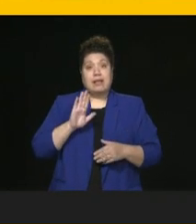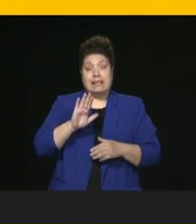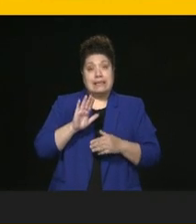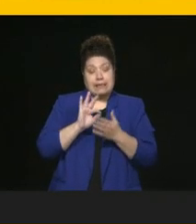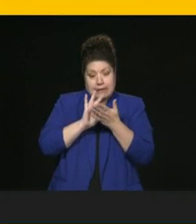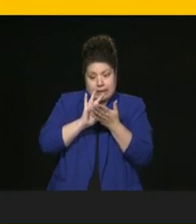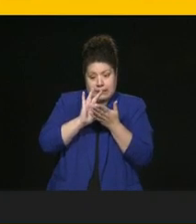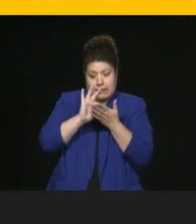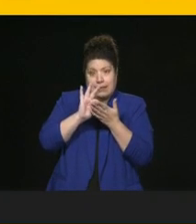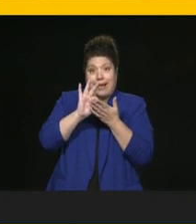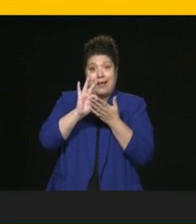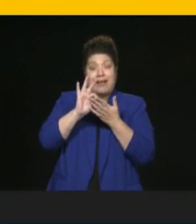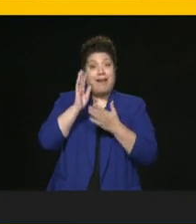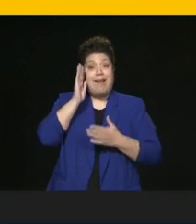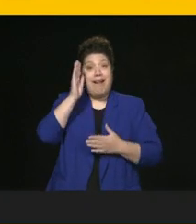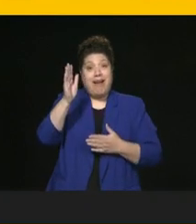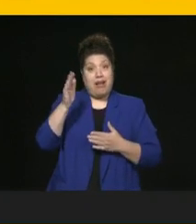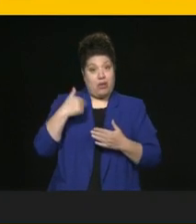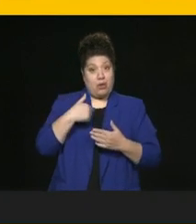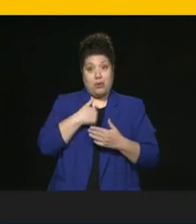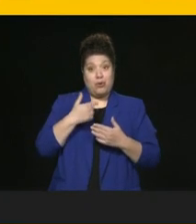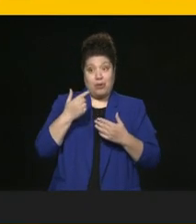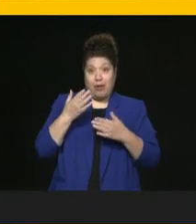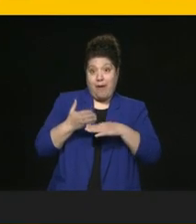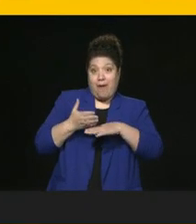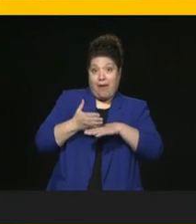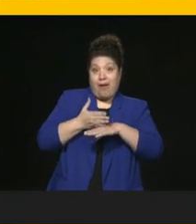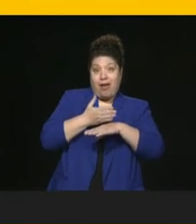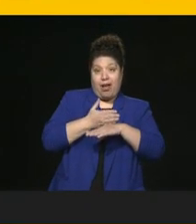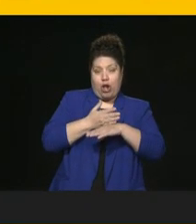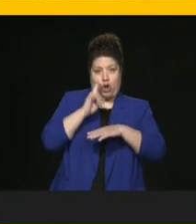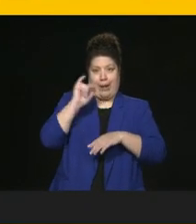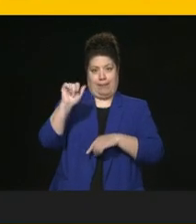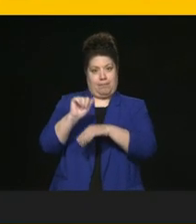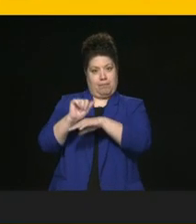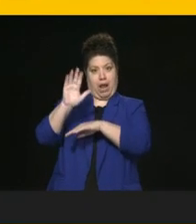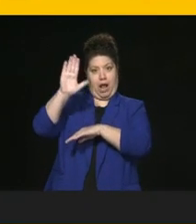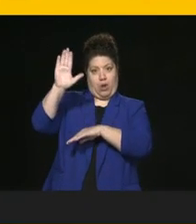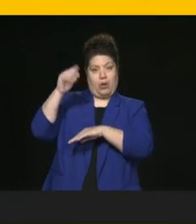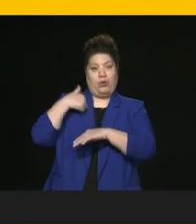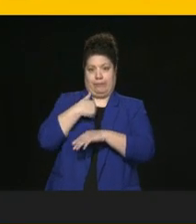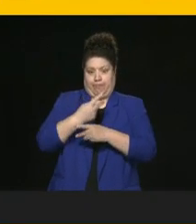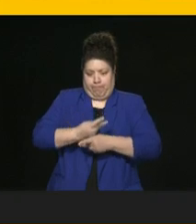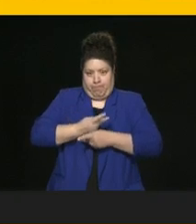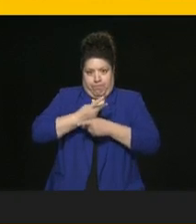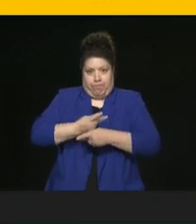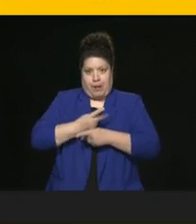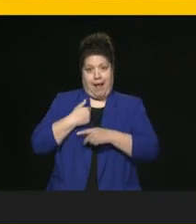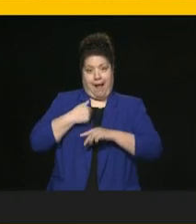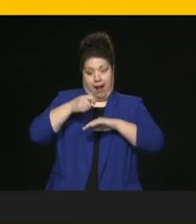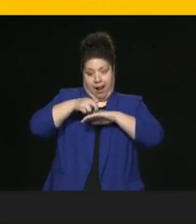TO USE ANOTHER ANALOGY, COMING DOWN FROM THIS CURVE WILL BE